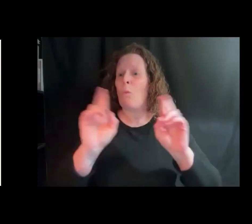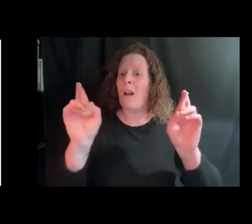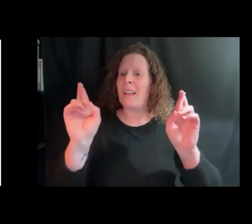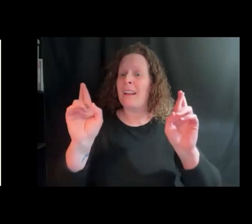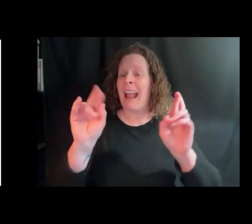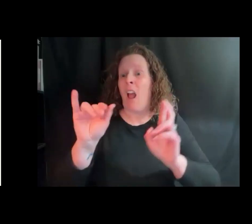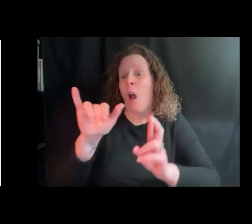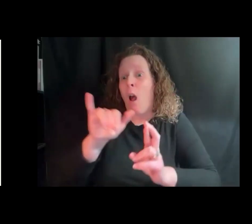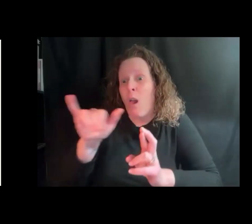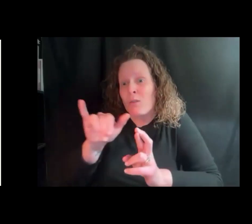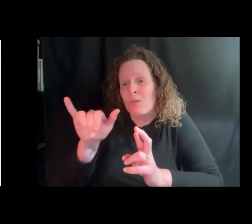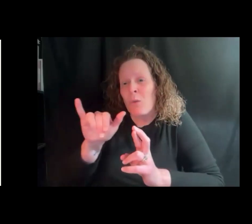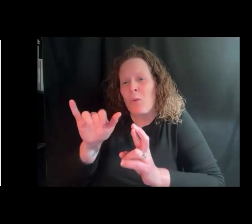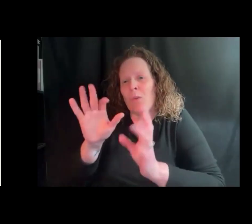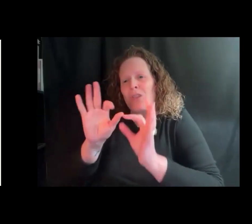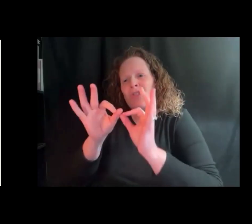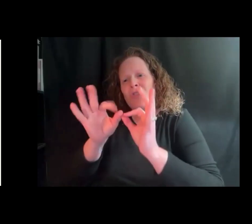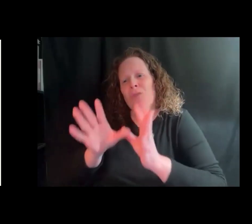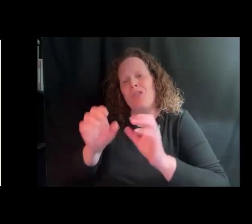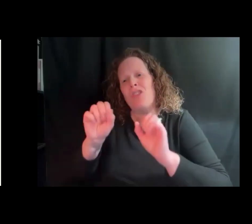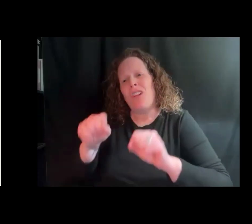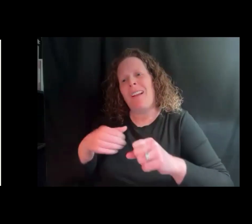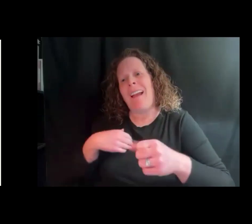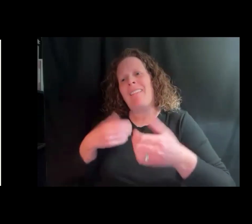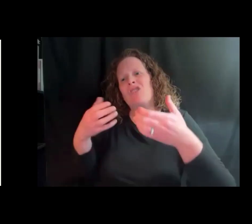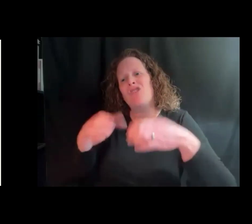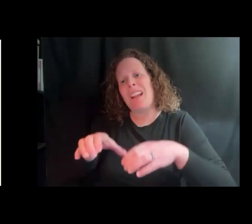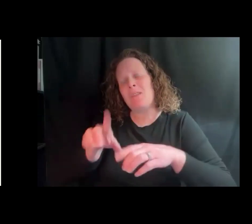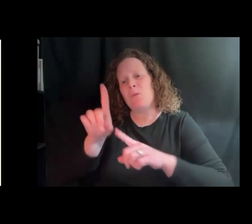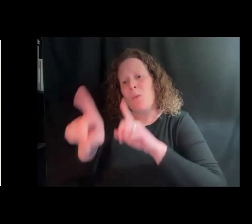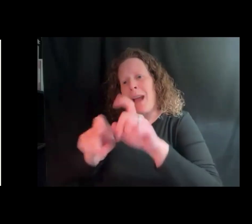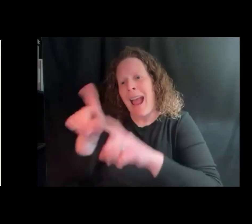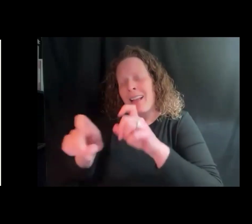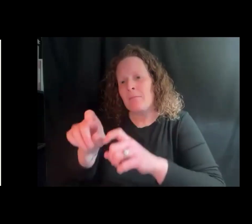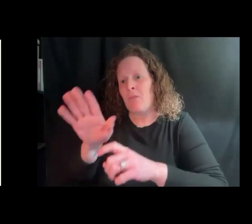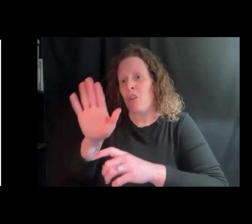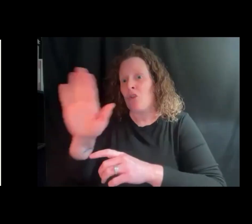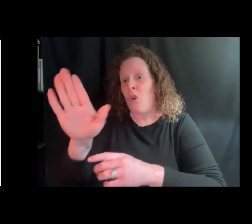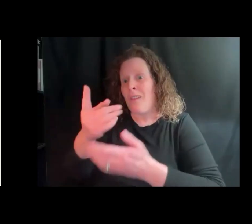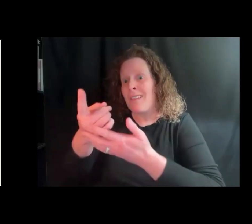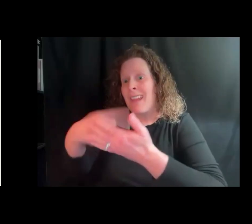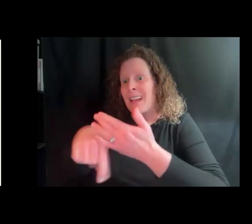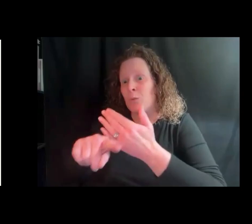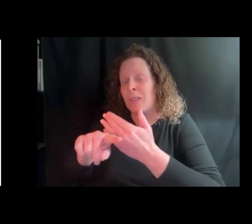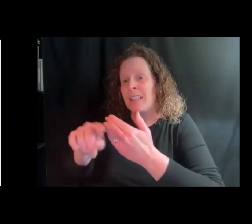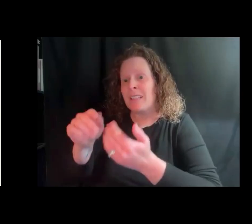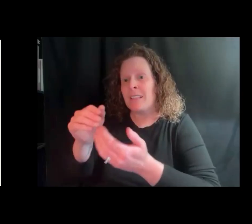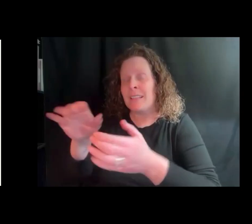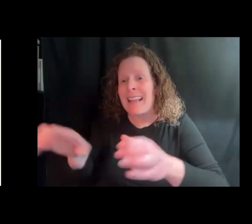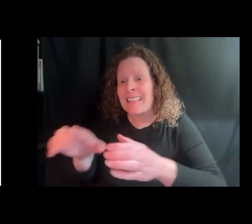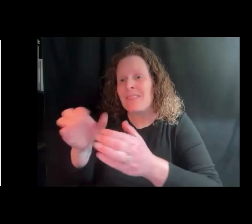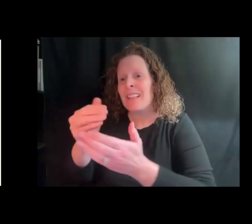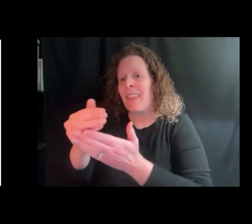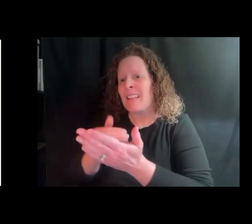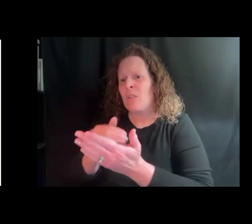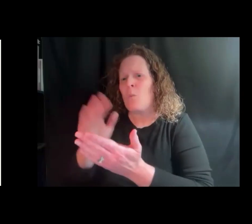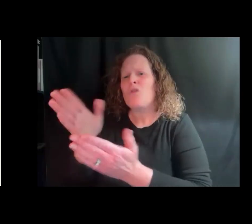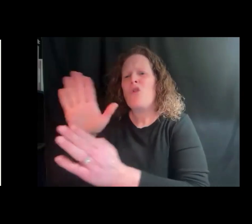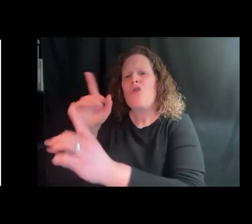20 minute meeting. It can be 15 minutes. It doesn't have to be long just short enough to say next